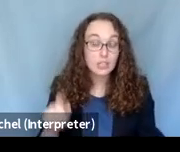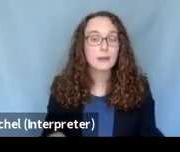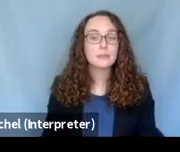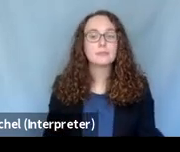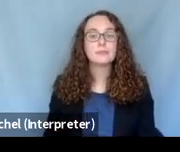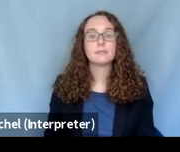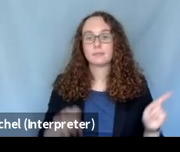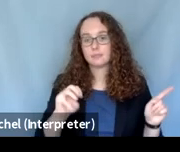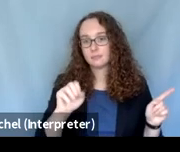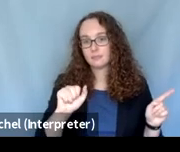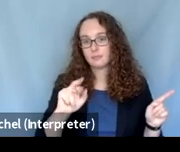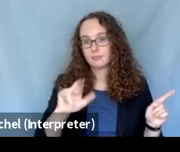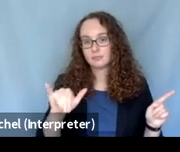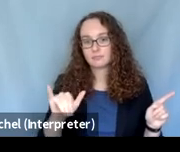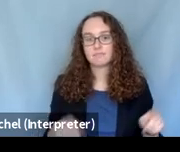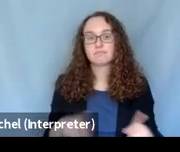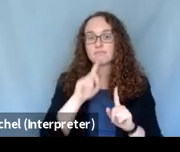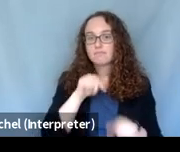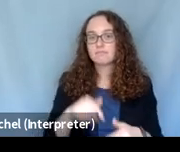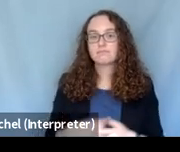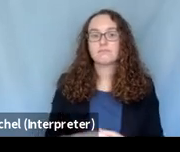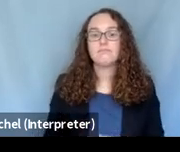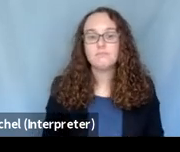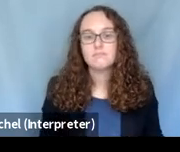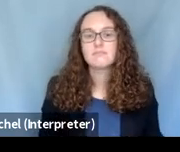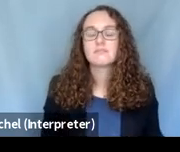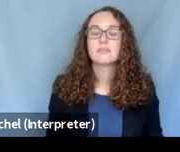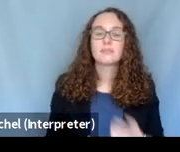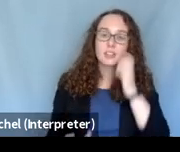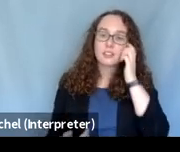The college wants you to work especially if you need to work and I